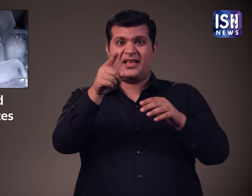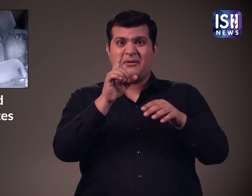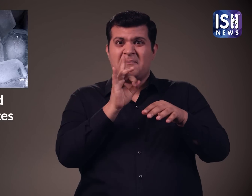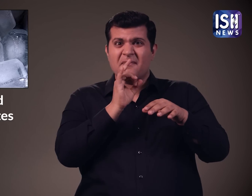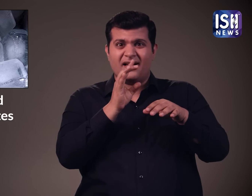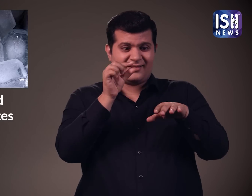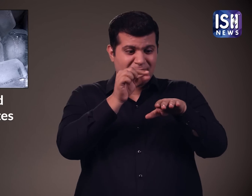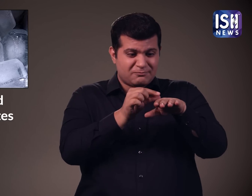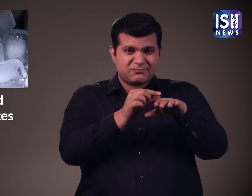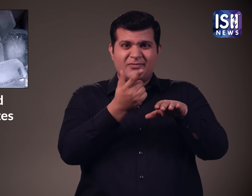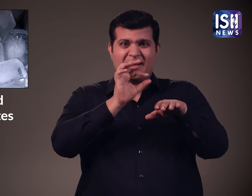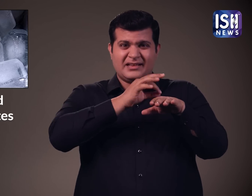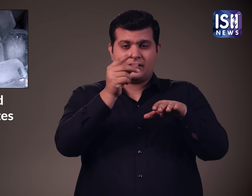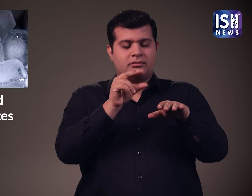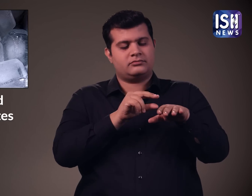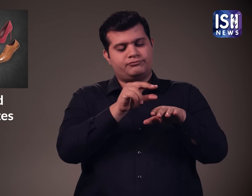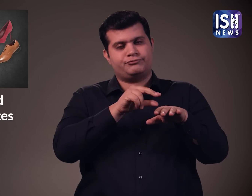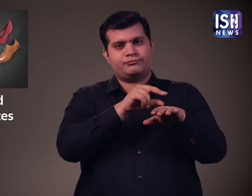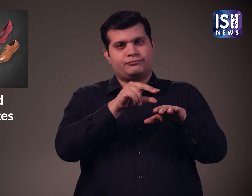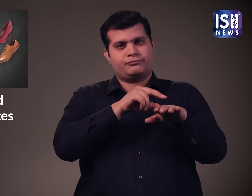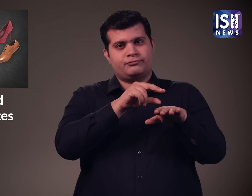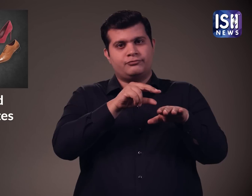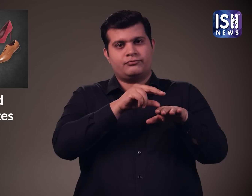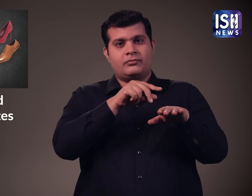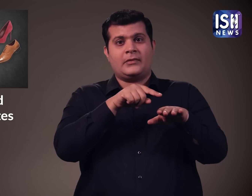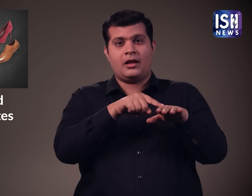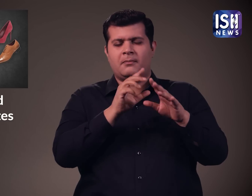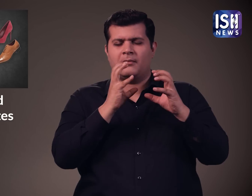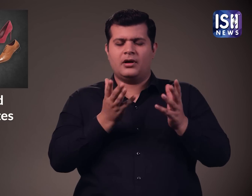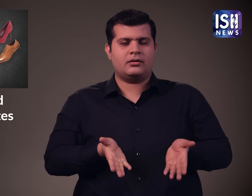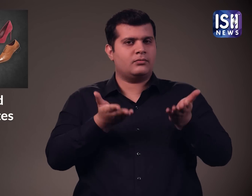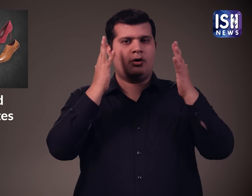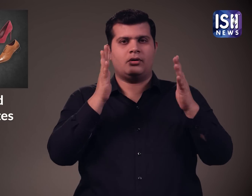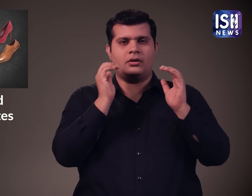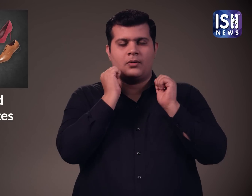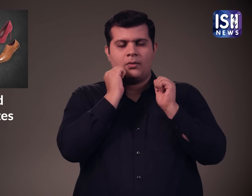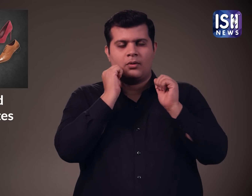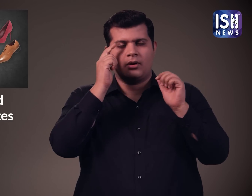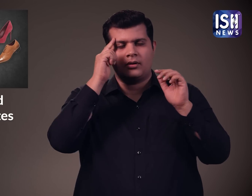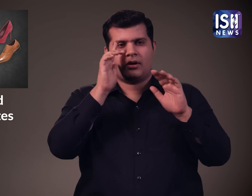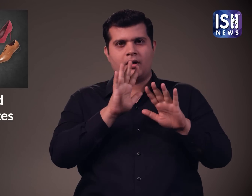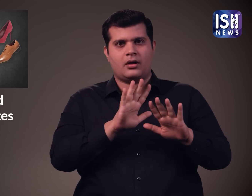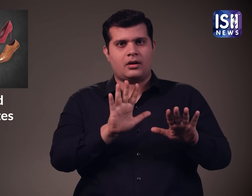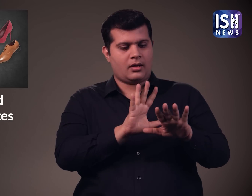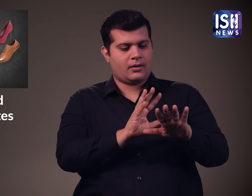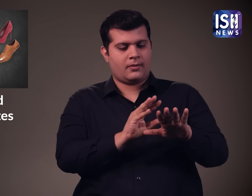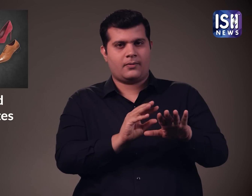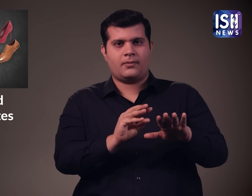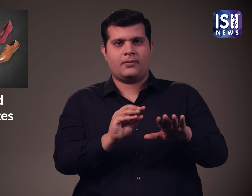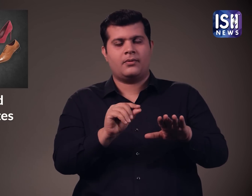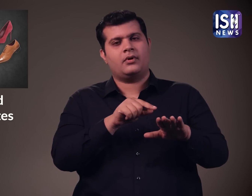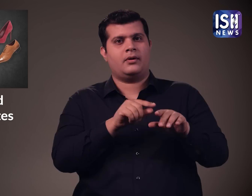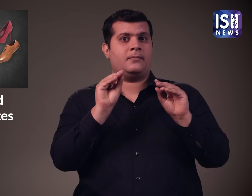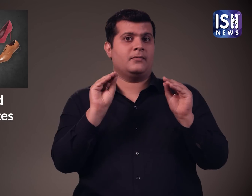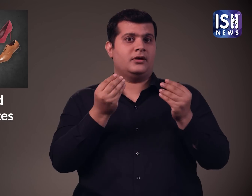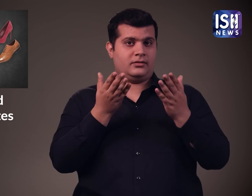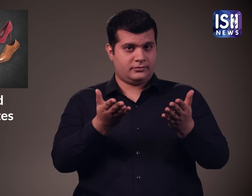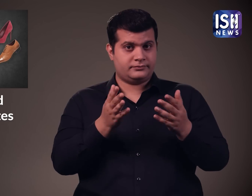Apply the ice cubes on the shoe bite for instant relief.